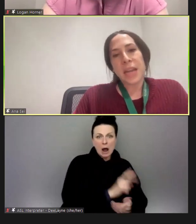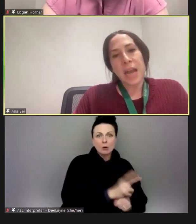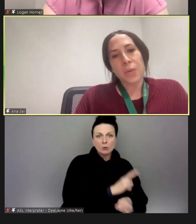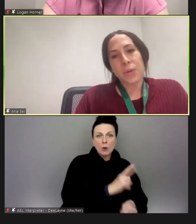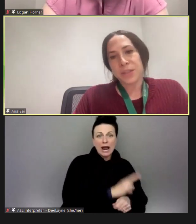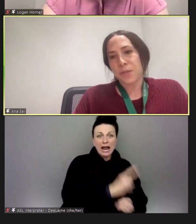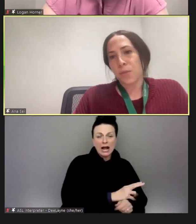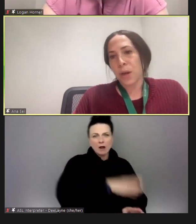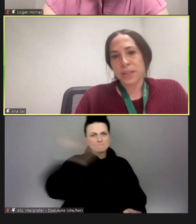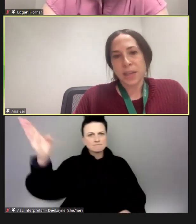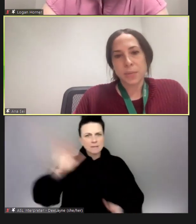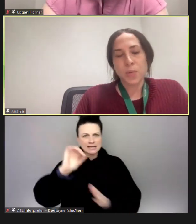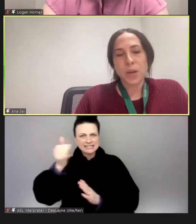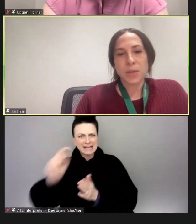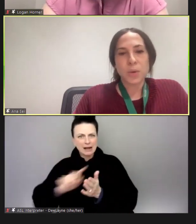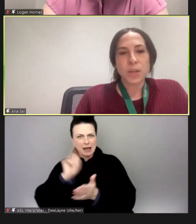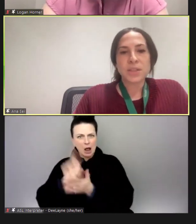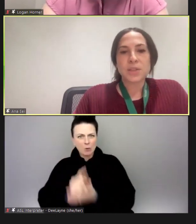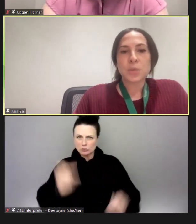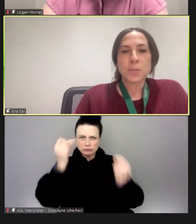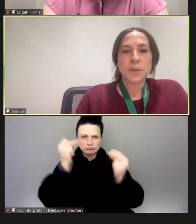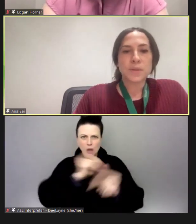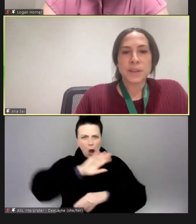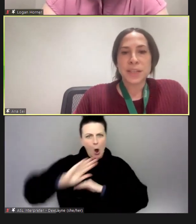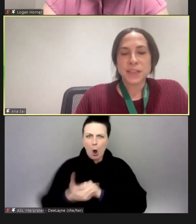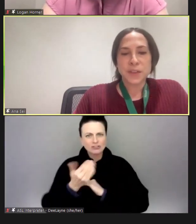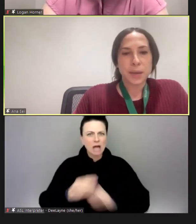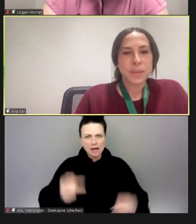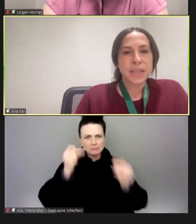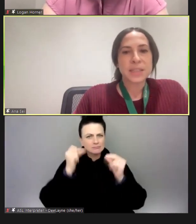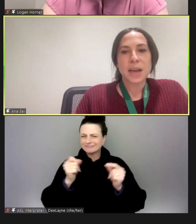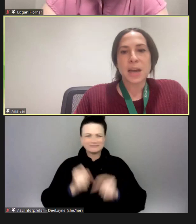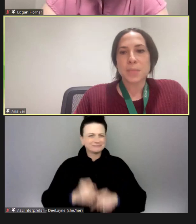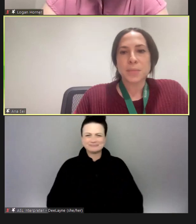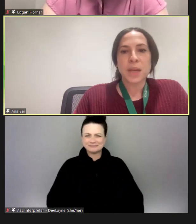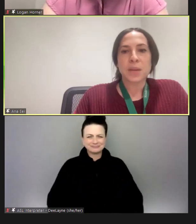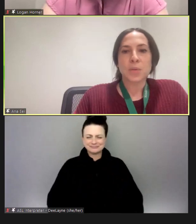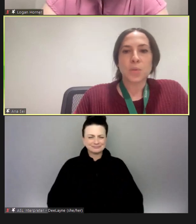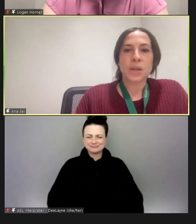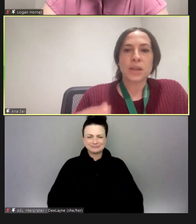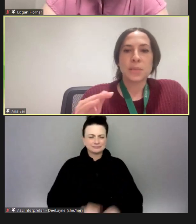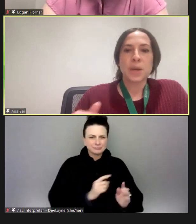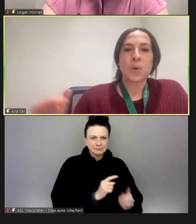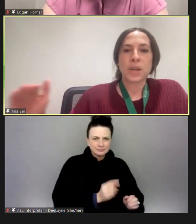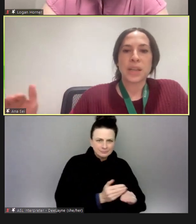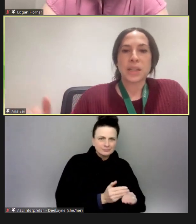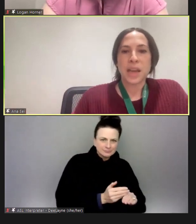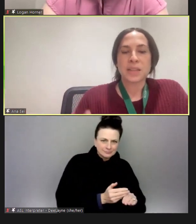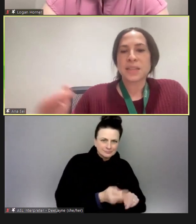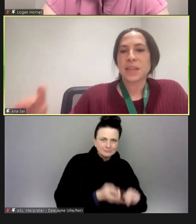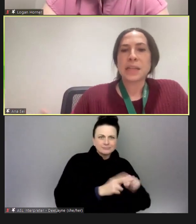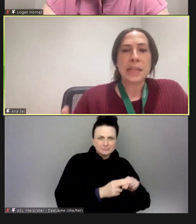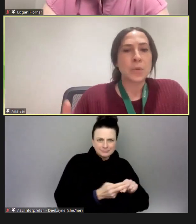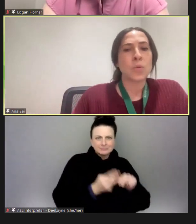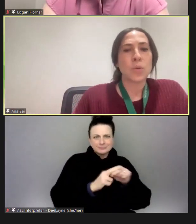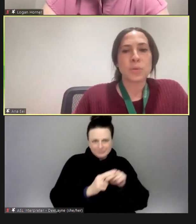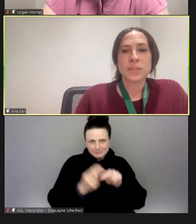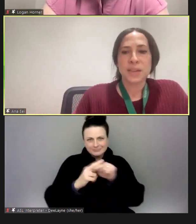hours of wear time what what is doable for these families um and we're going to